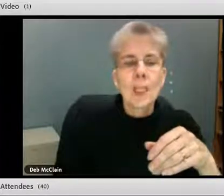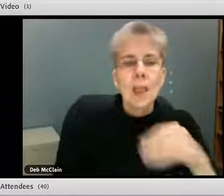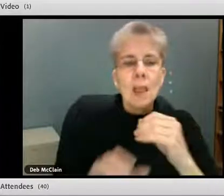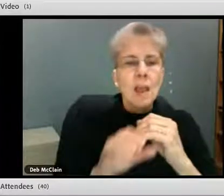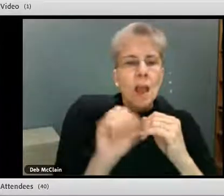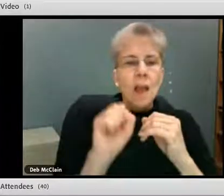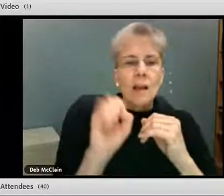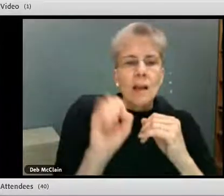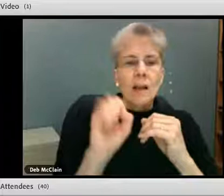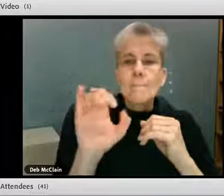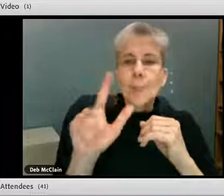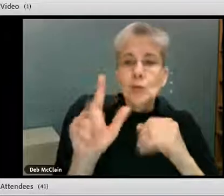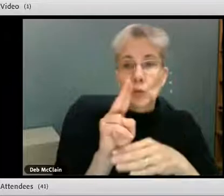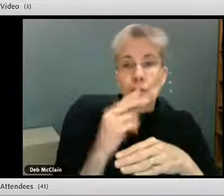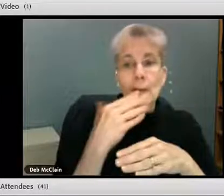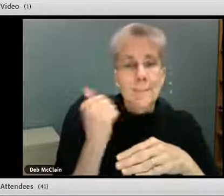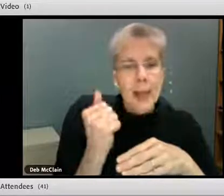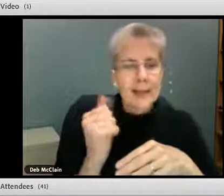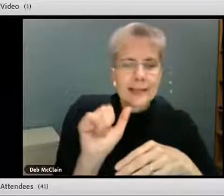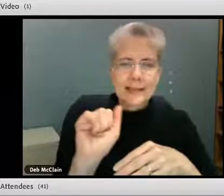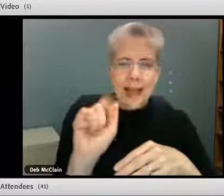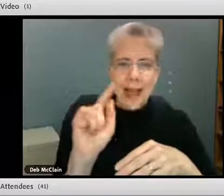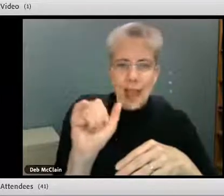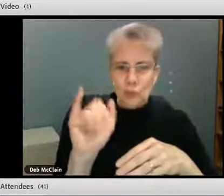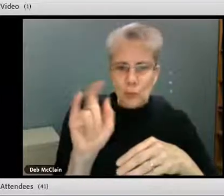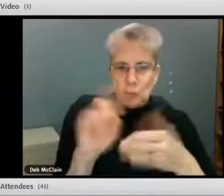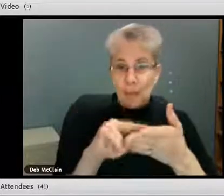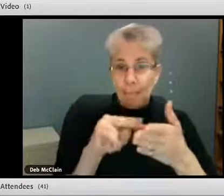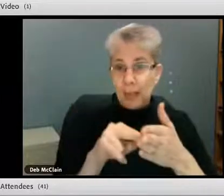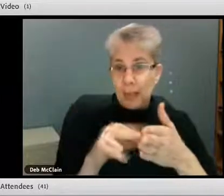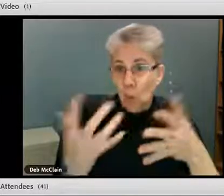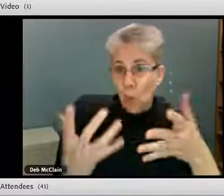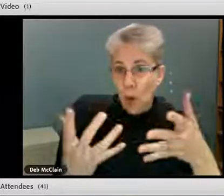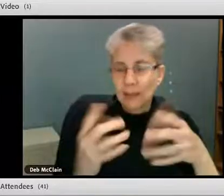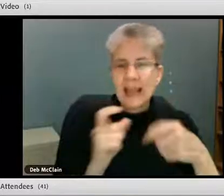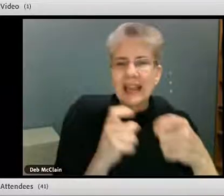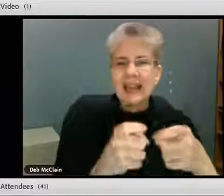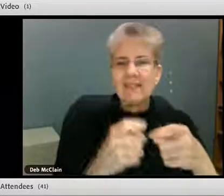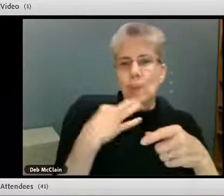Attribution means that you just have to give them credit for it, and you can go through there.